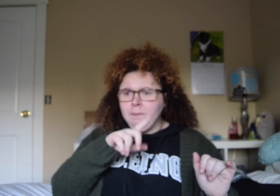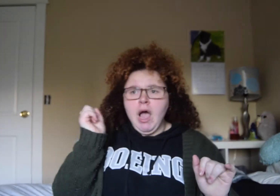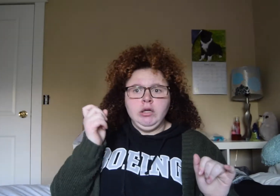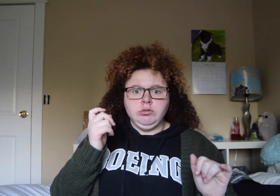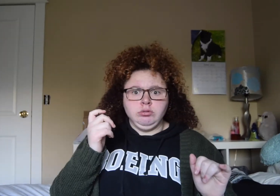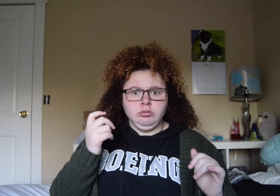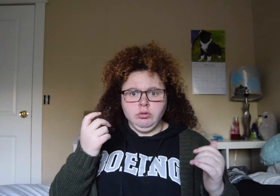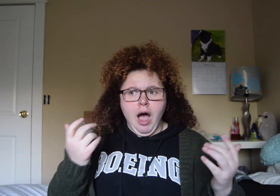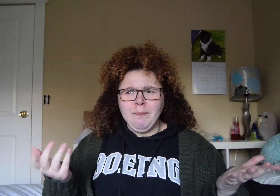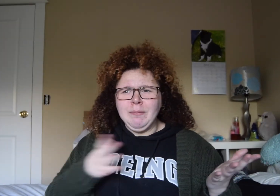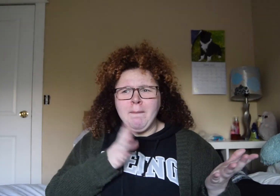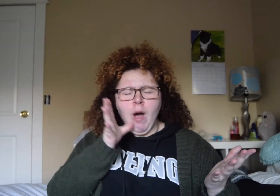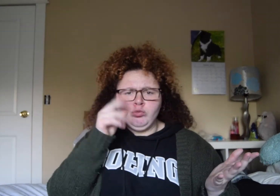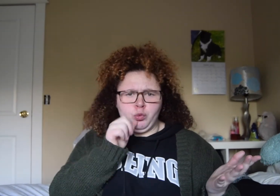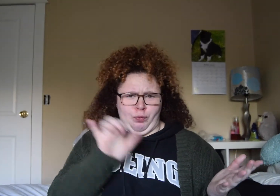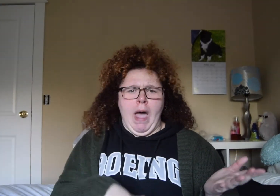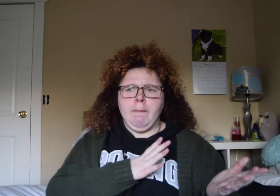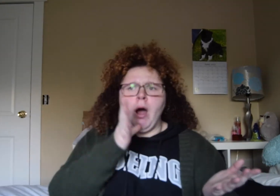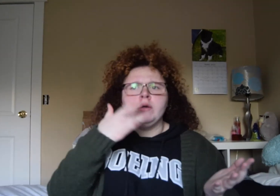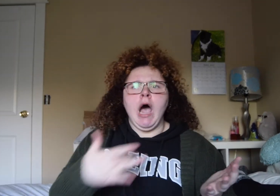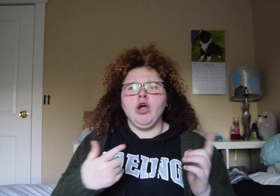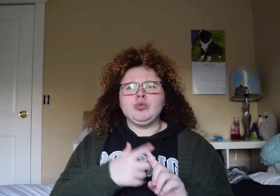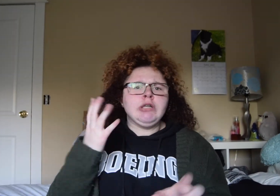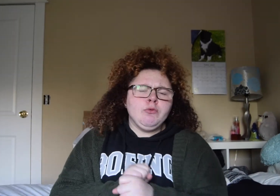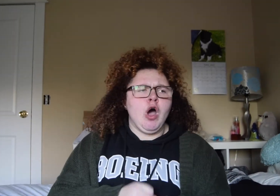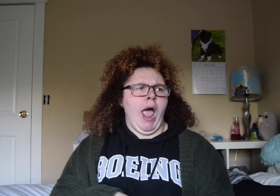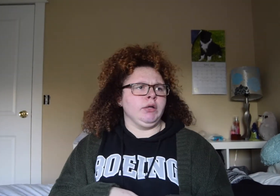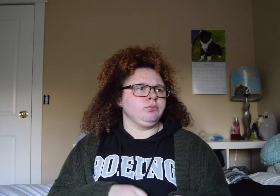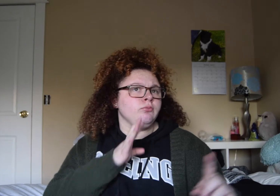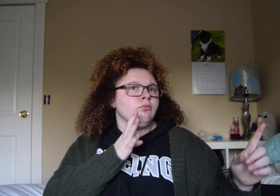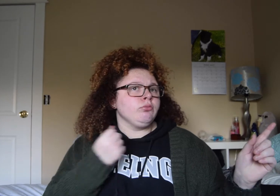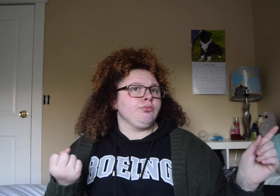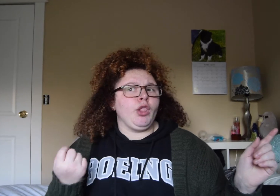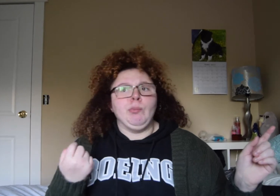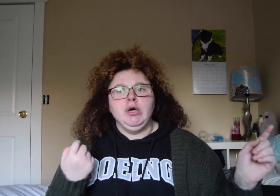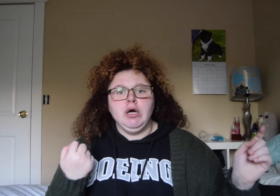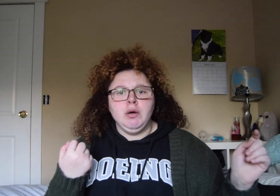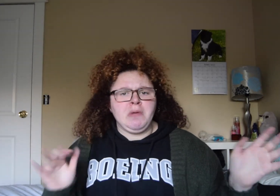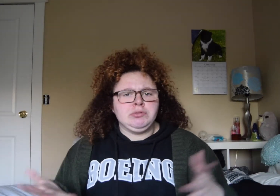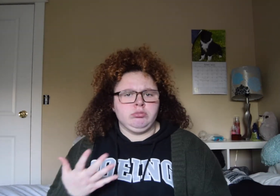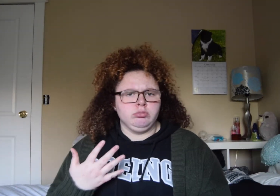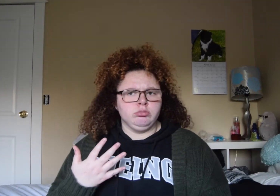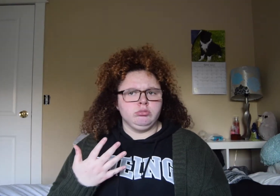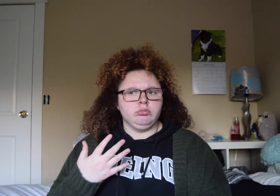Because I mean, my parents don't do that. They tend to summarize and give me very little details. That's it